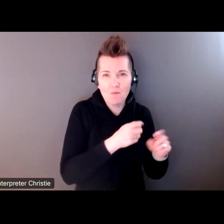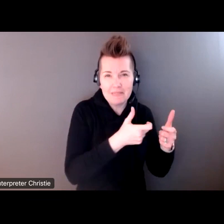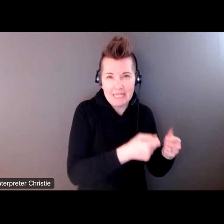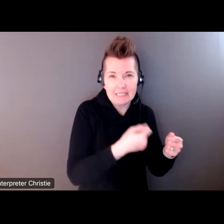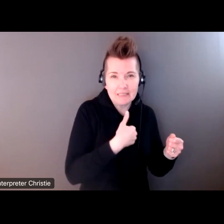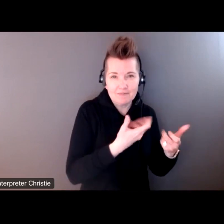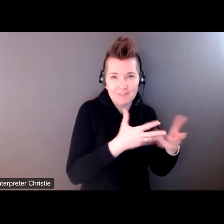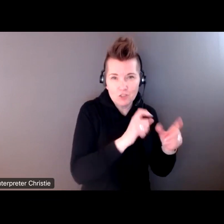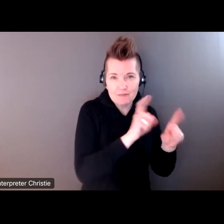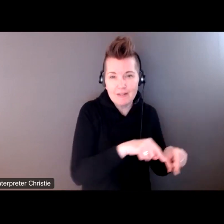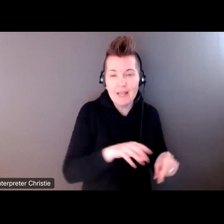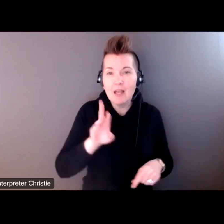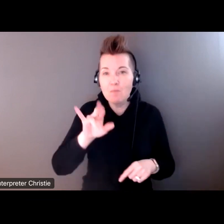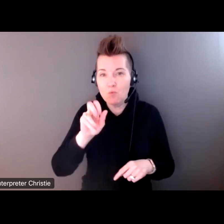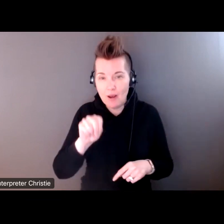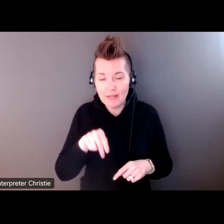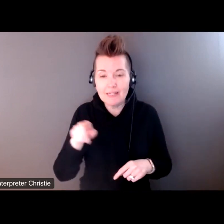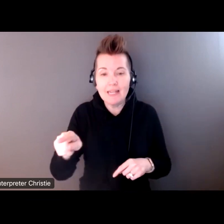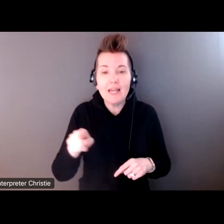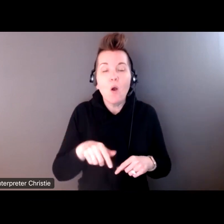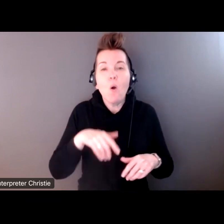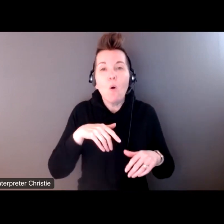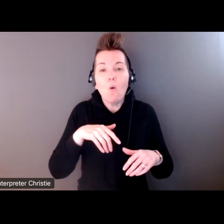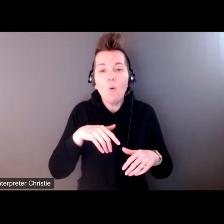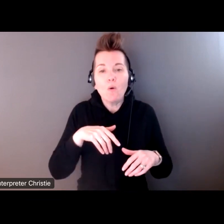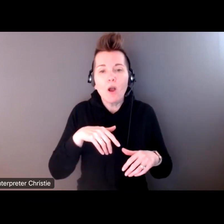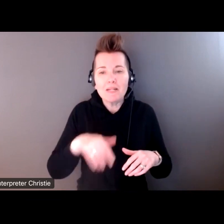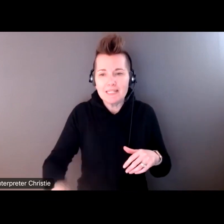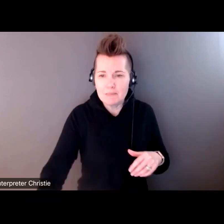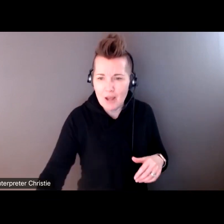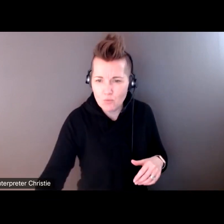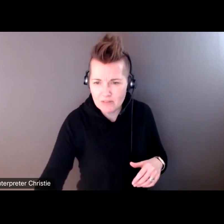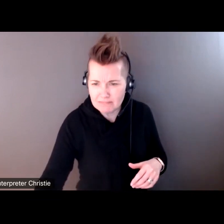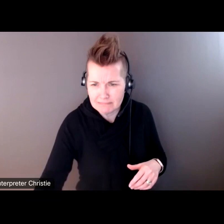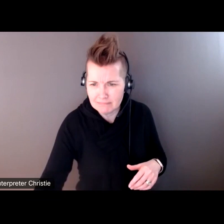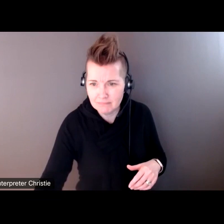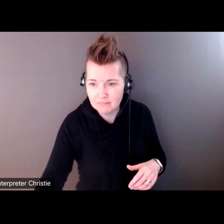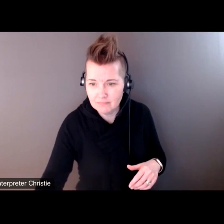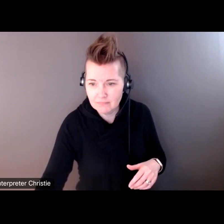The common dismount and walk signage is often seen as a hindrance to vulnerable road users